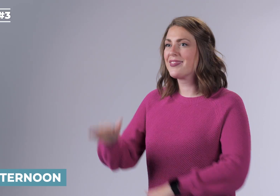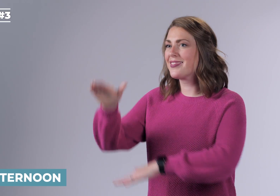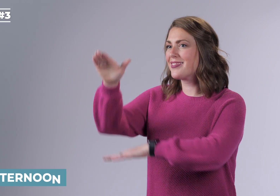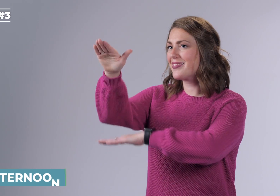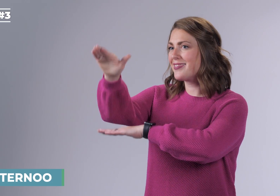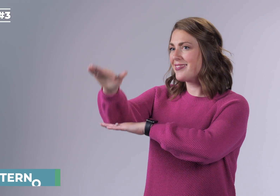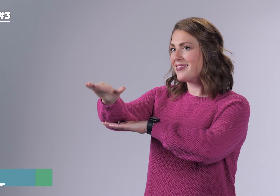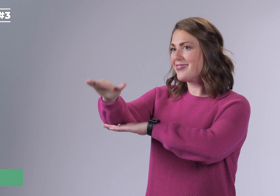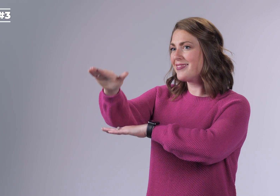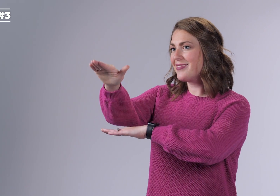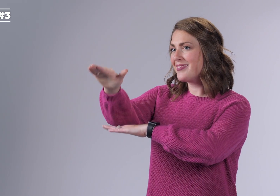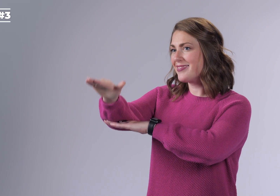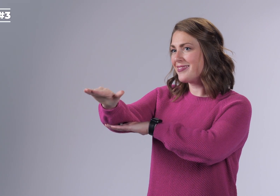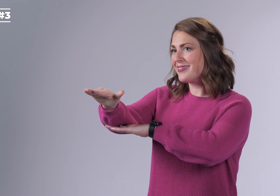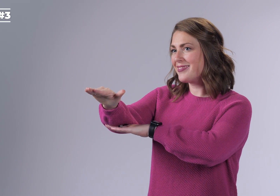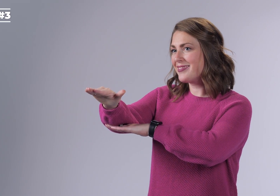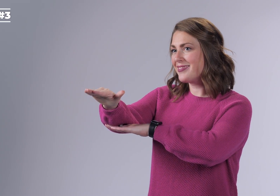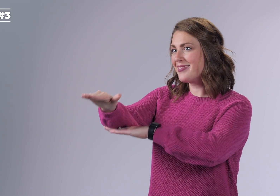think of where the sun is in the afternoon, afternoon.'